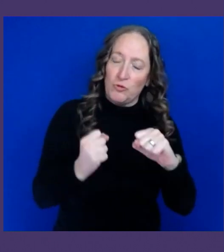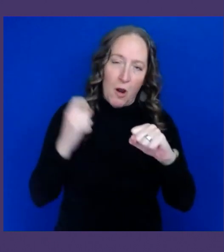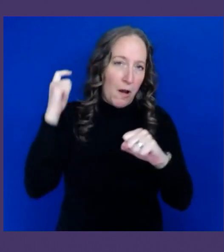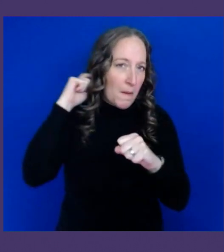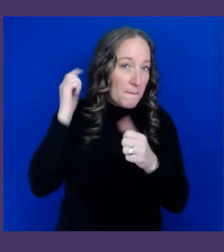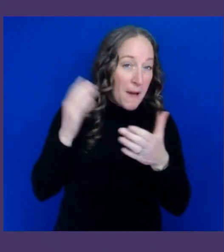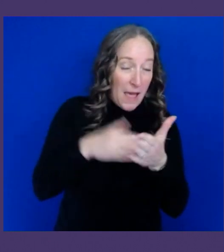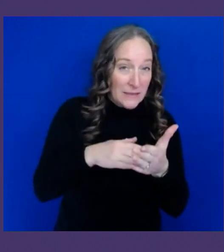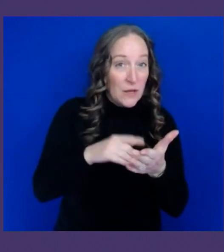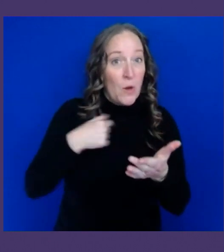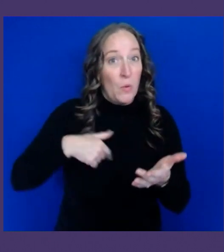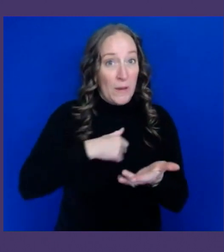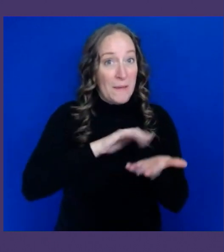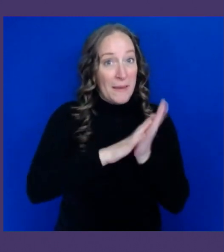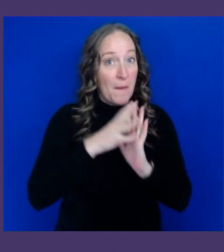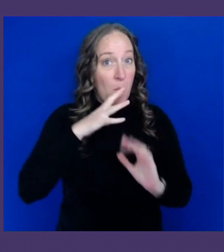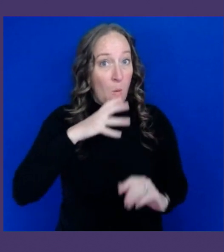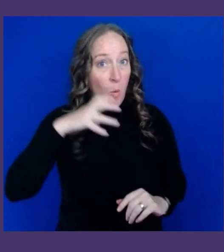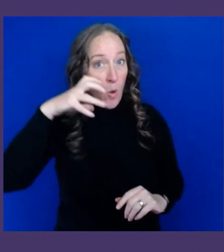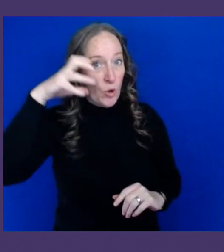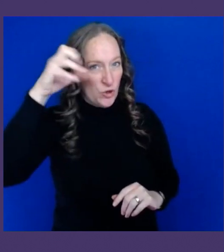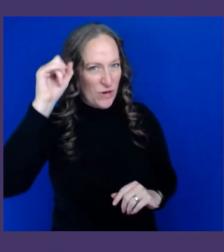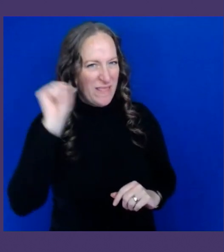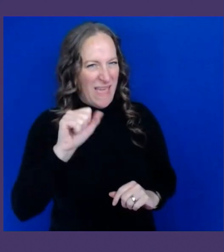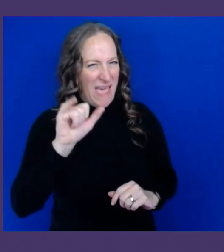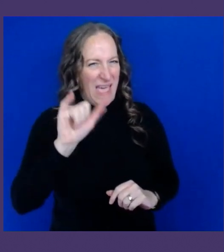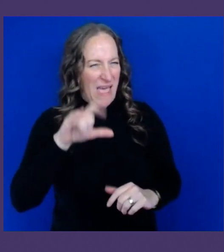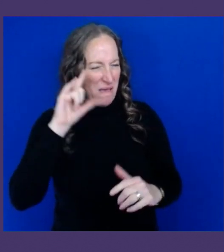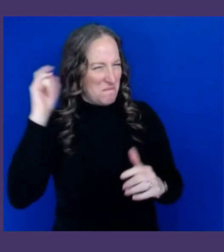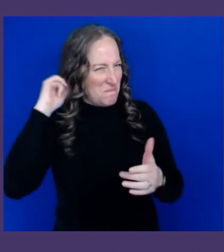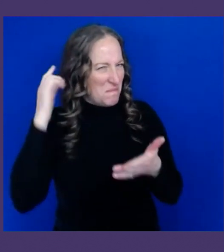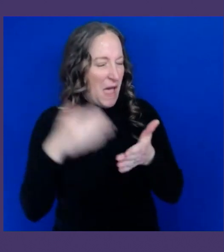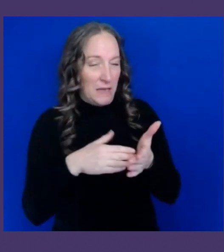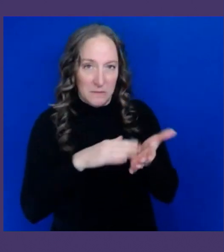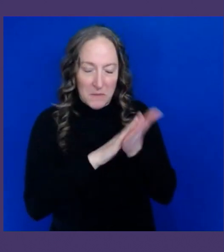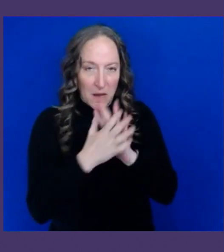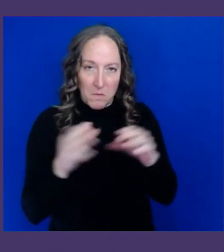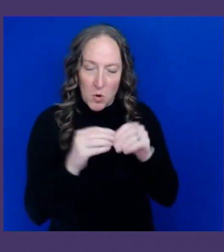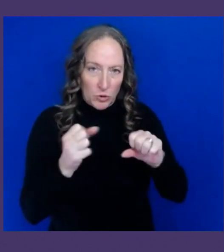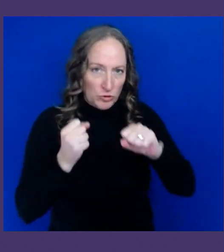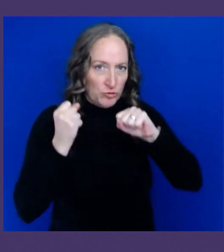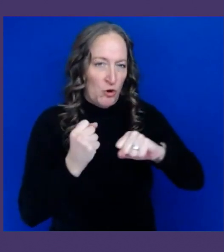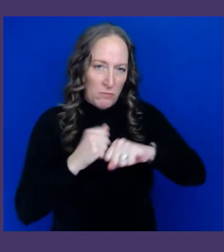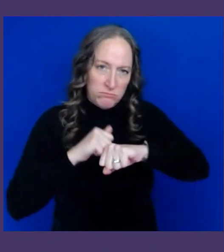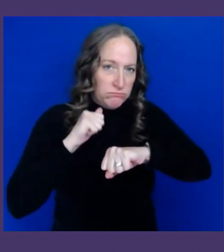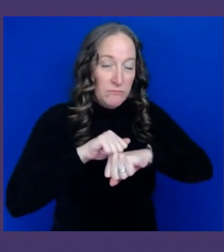as we age, and on a societal level, disability bias changes very slowly.